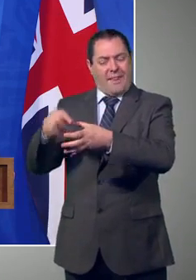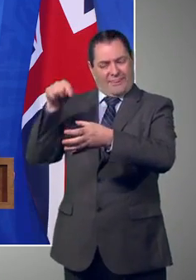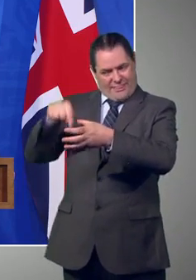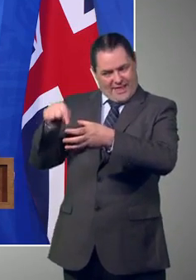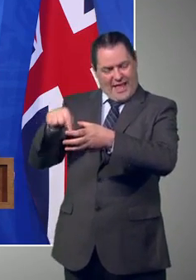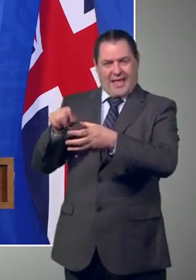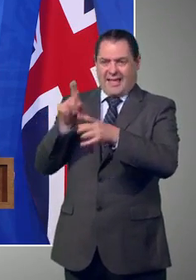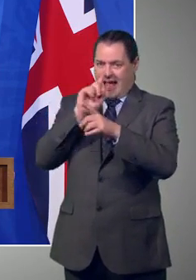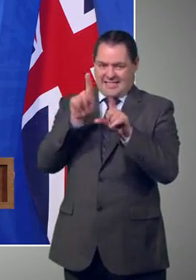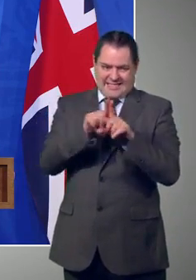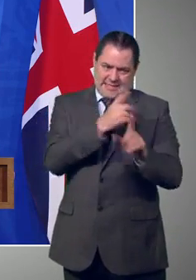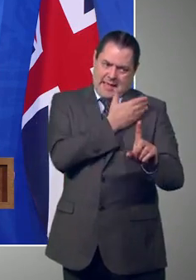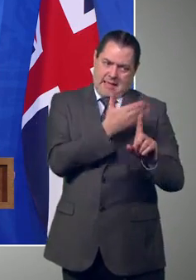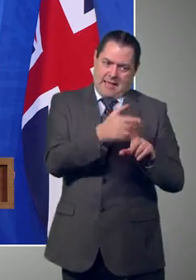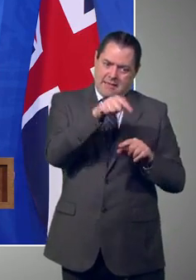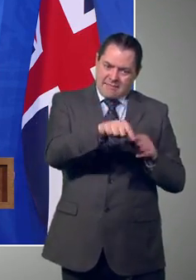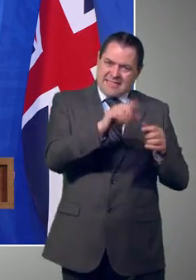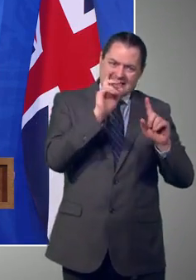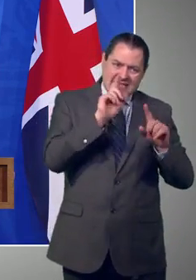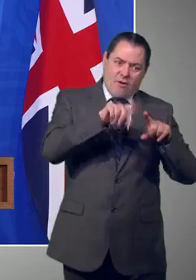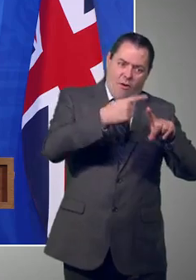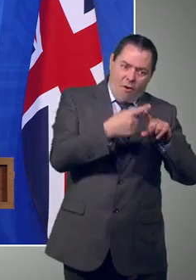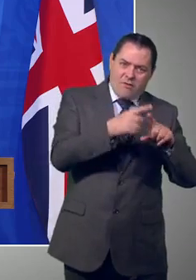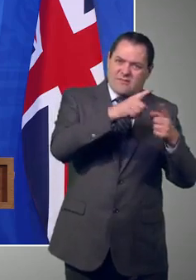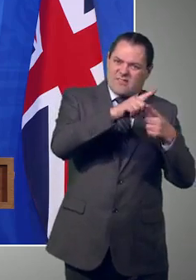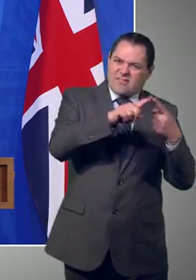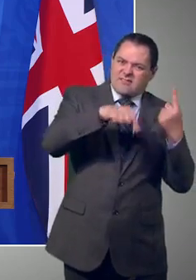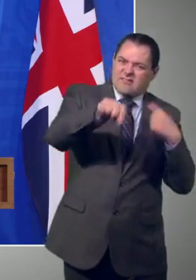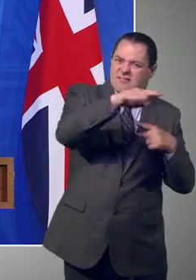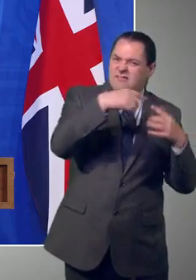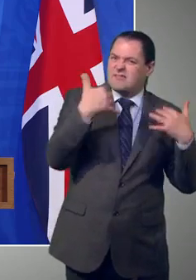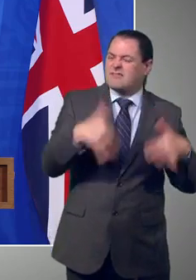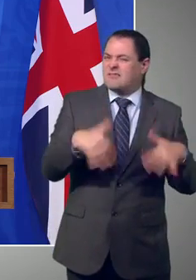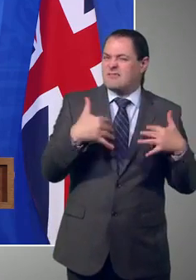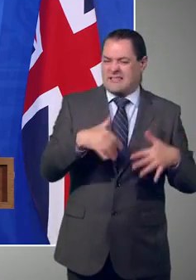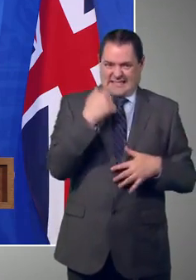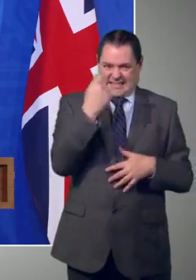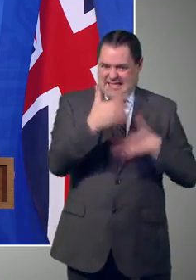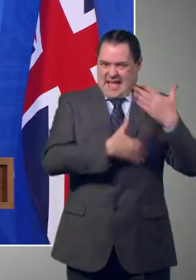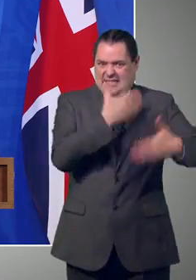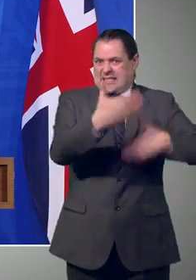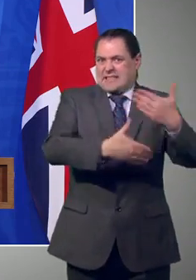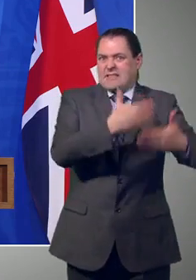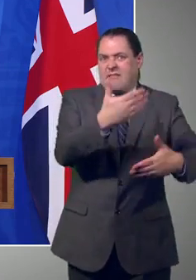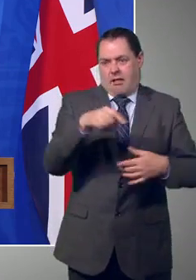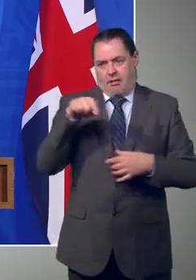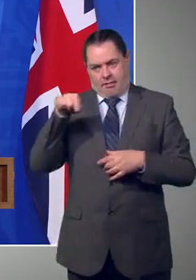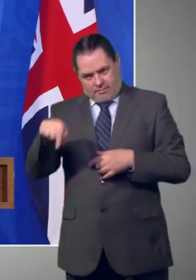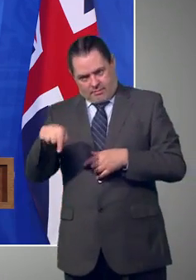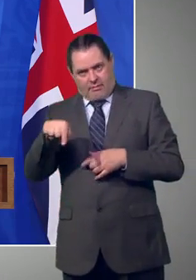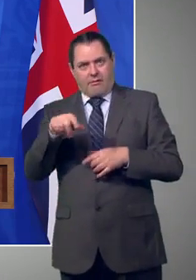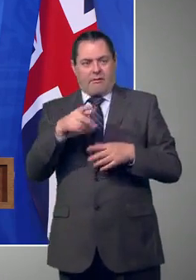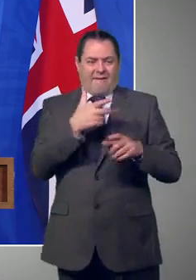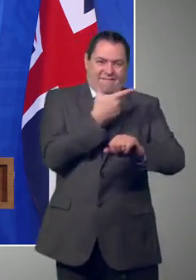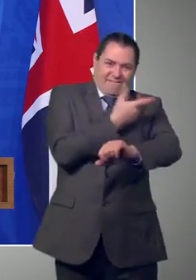Positive can do collaborative spirit that works so